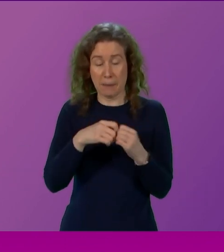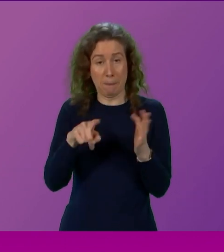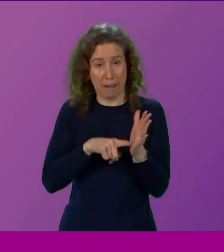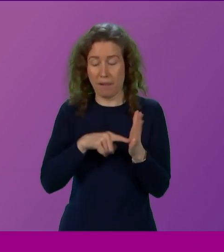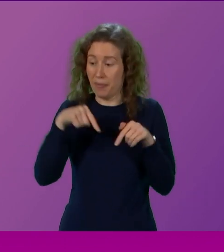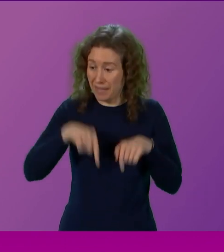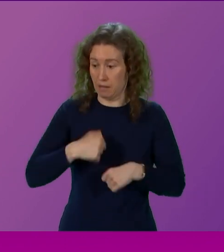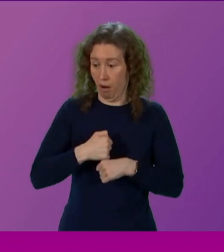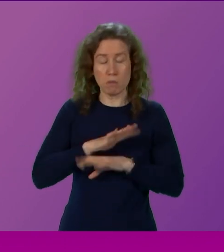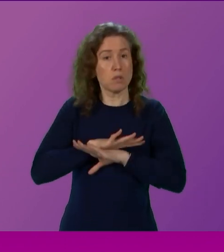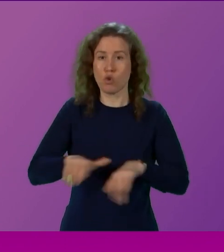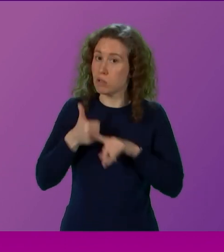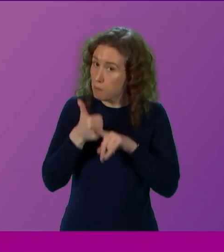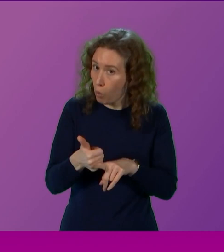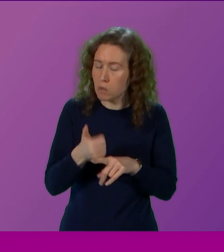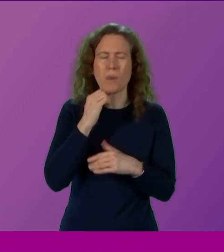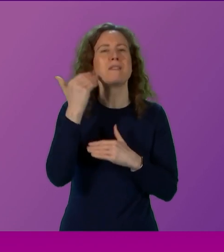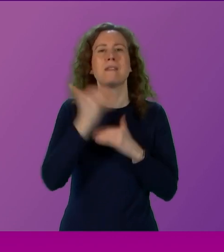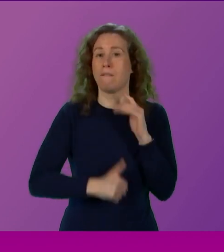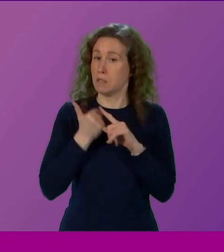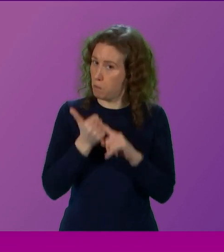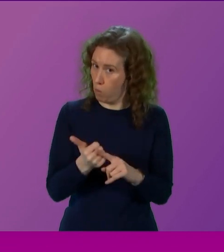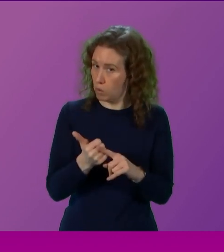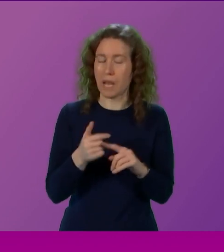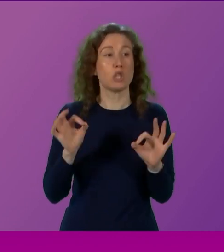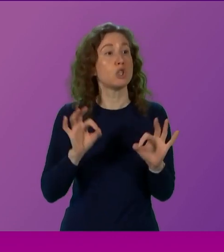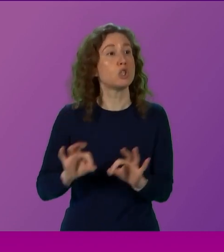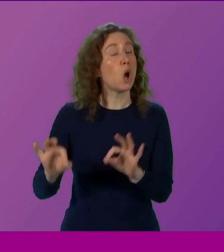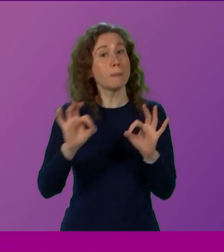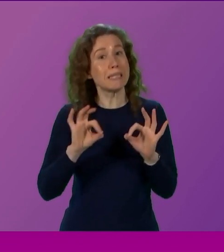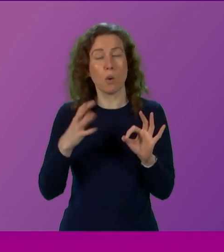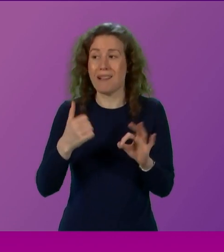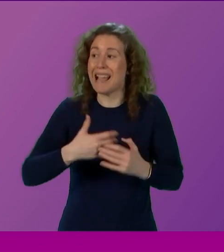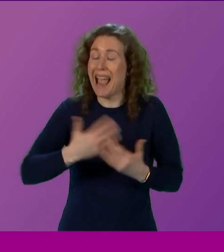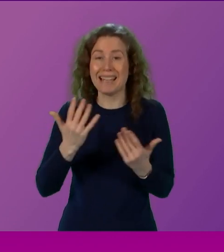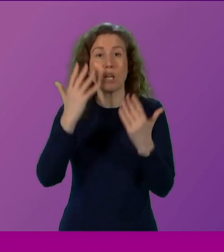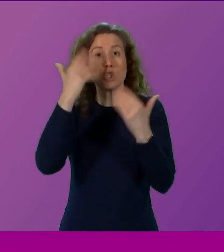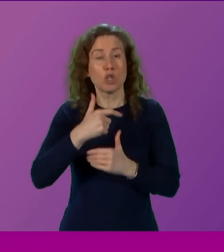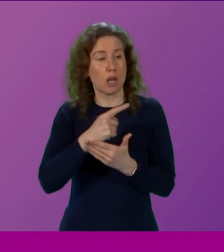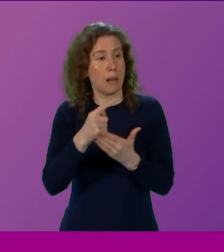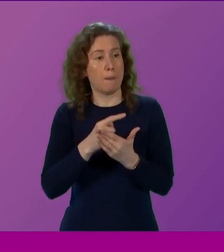Government does not and will never support, and nobody who has any concern for our fellow